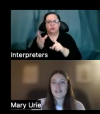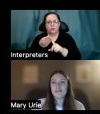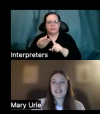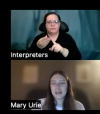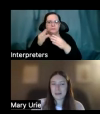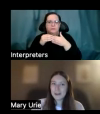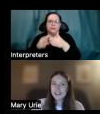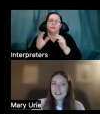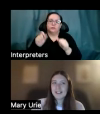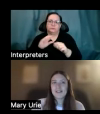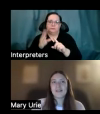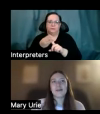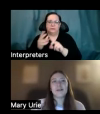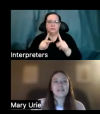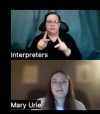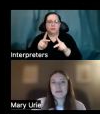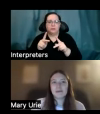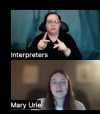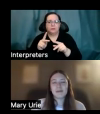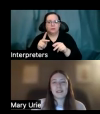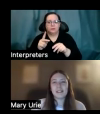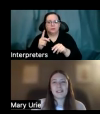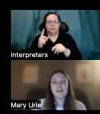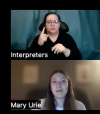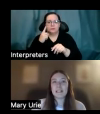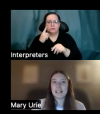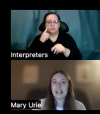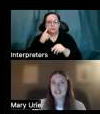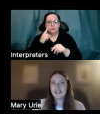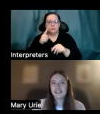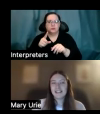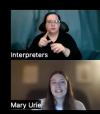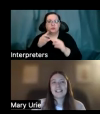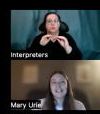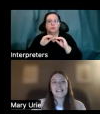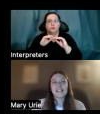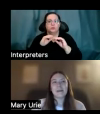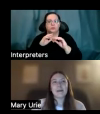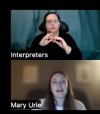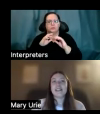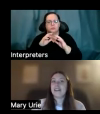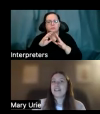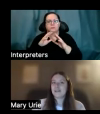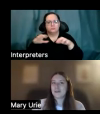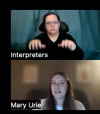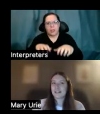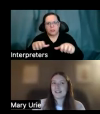convince people to be to move to action, is by telling stories.